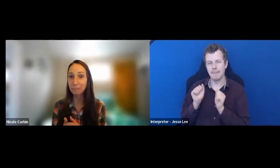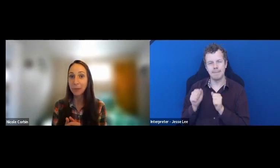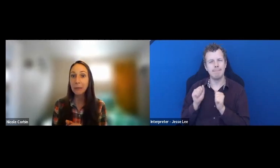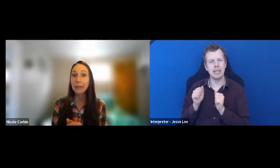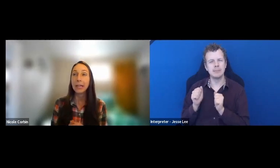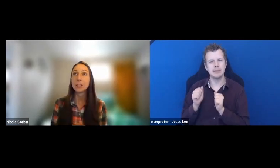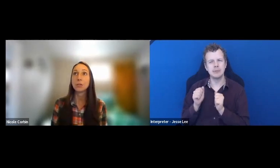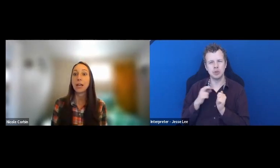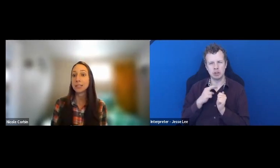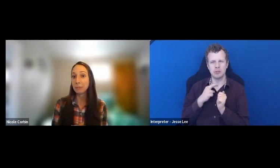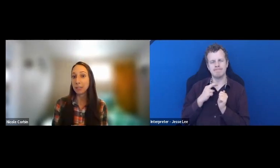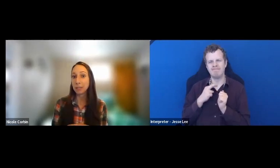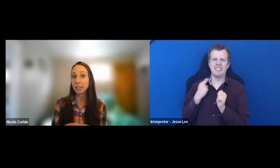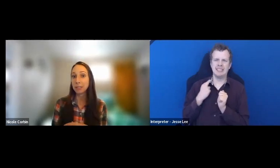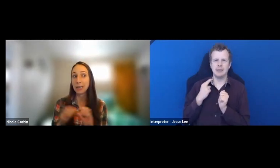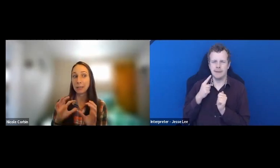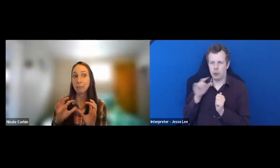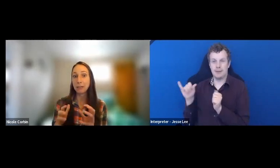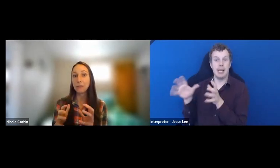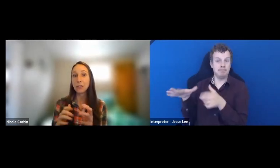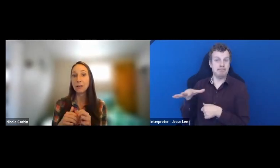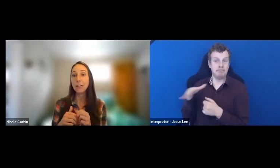And so that's something to be kind of mindful of.